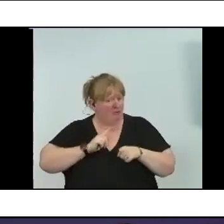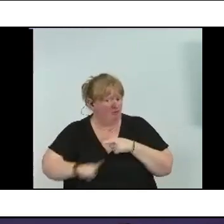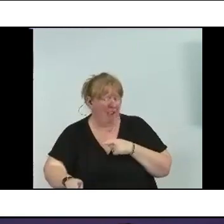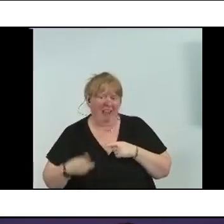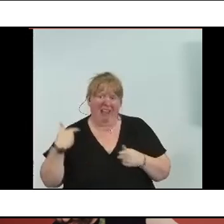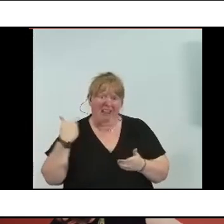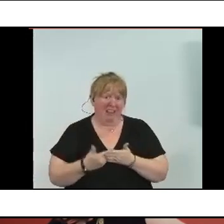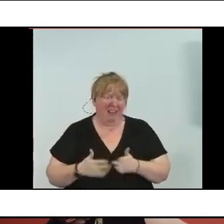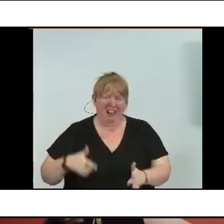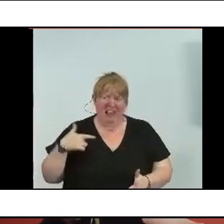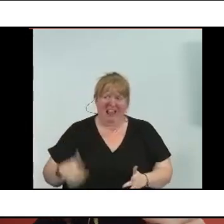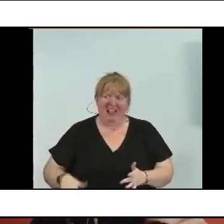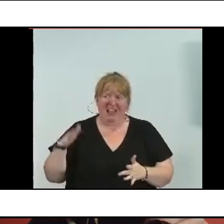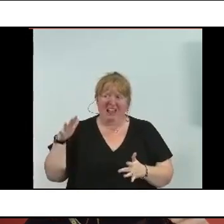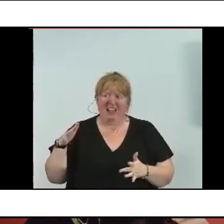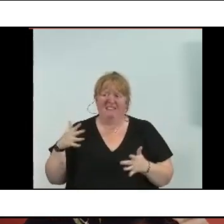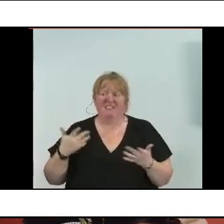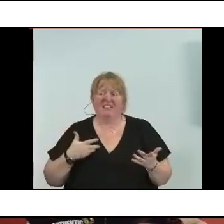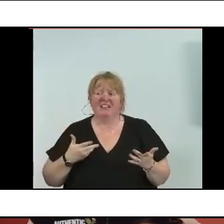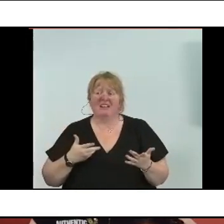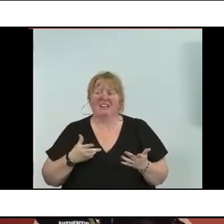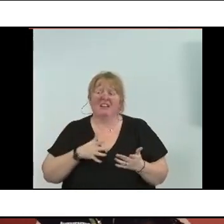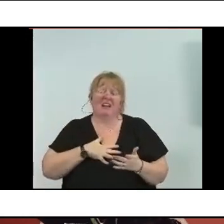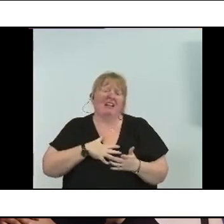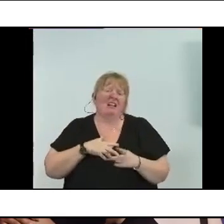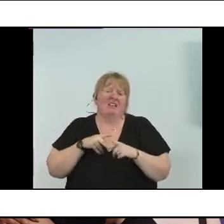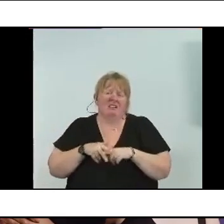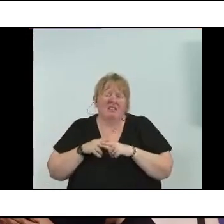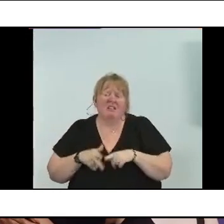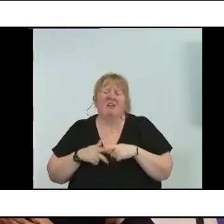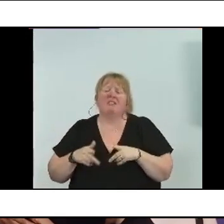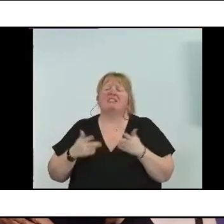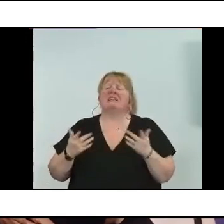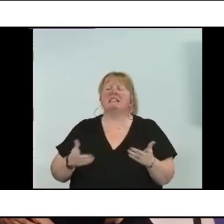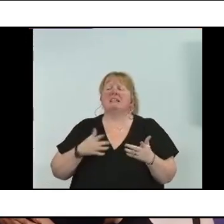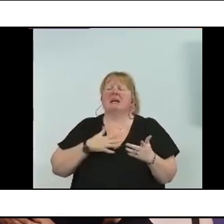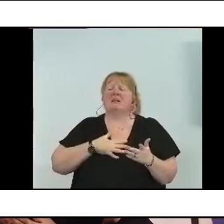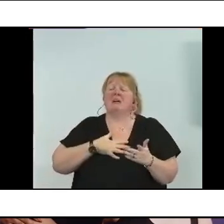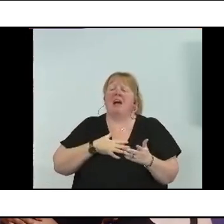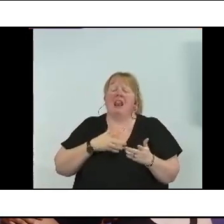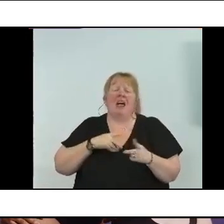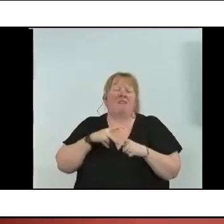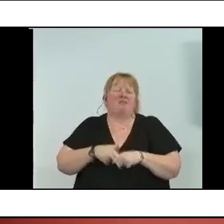Because I ride horses I know that I would be very supported while riding in it. My advice